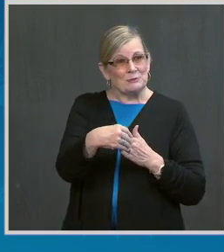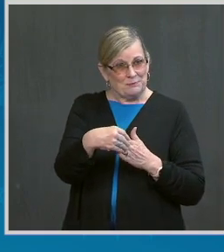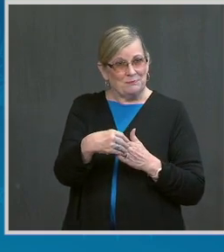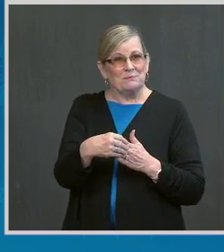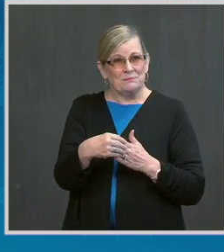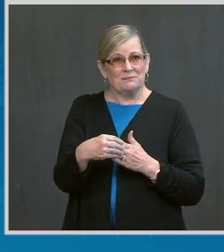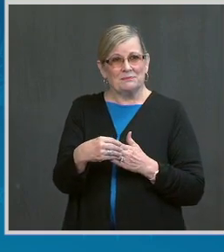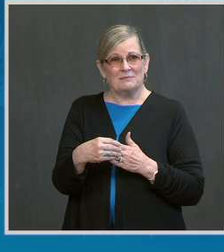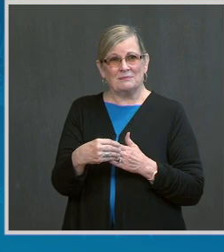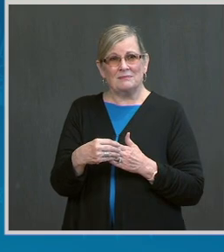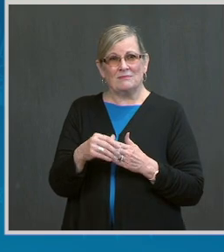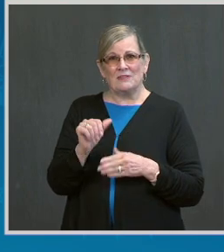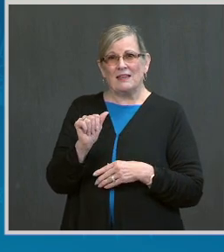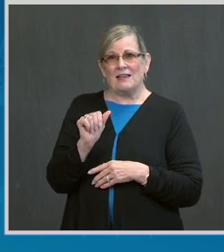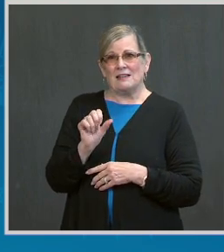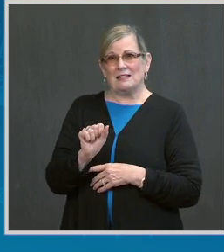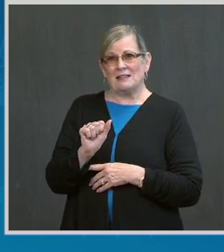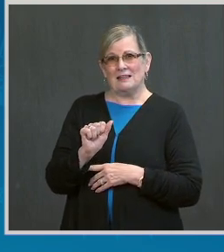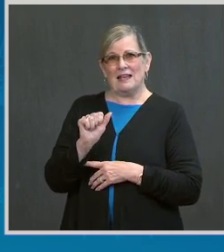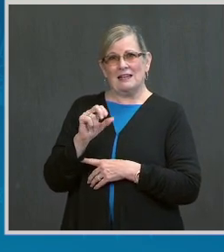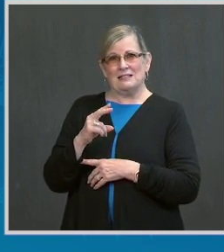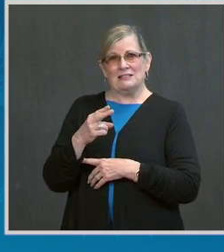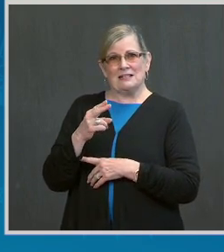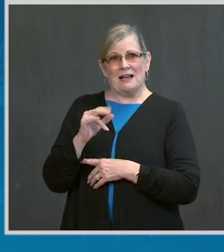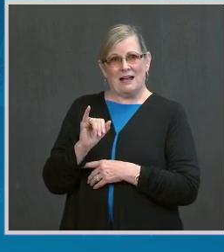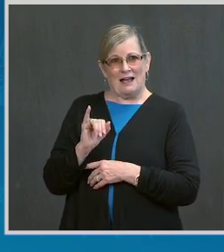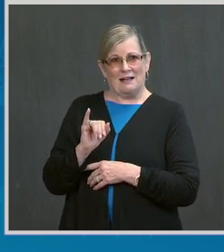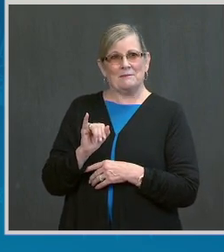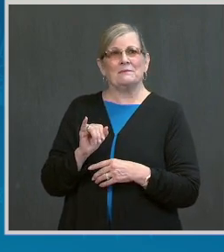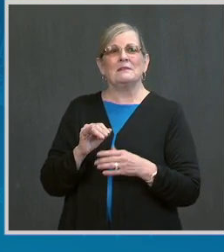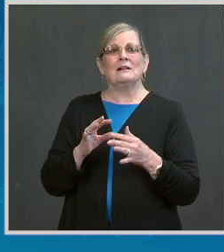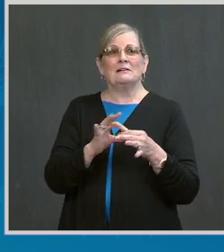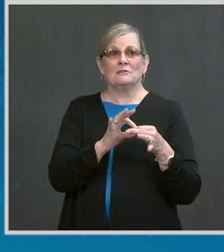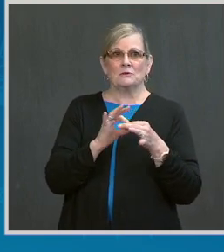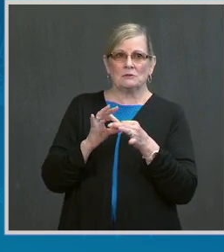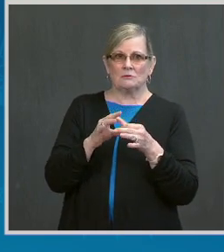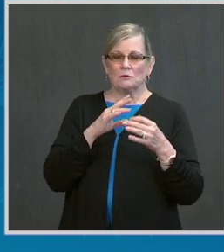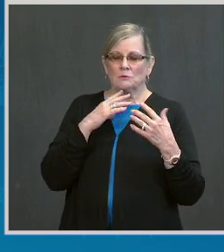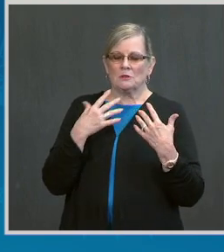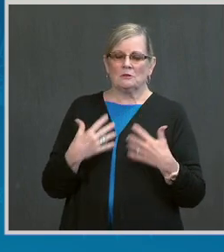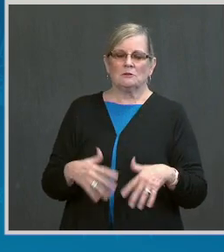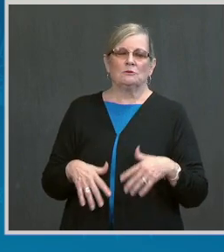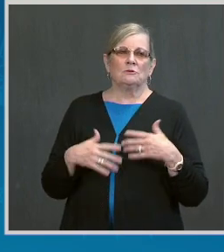and it is the work of mobilizing our AAPI community, of strengthening the community